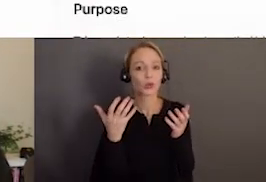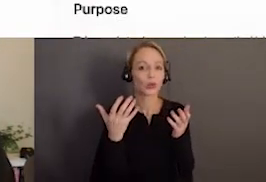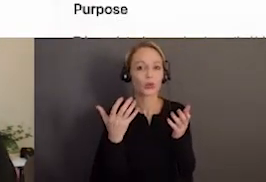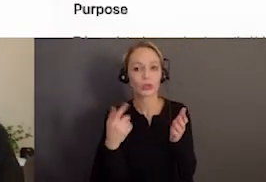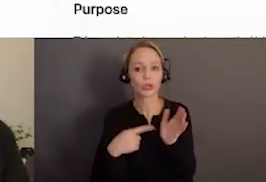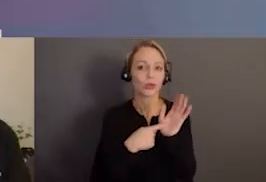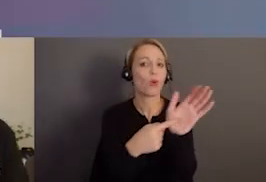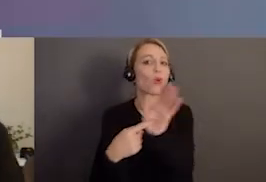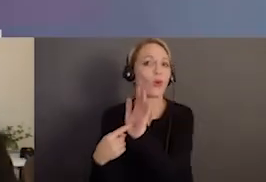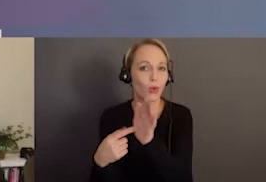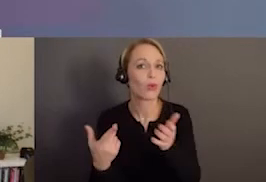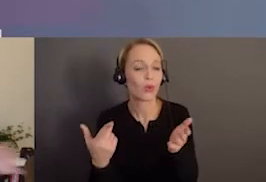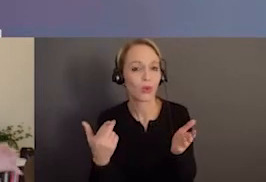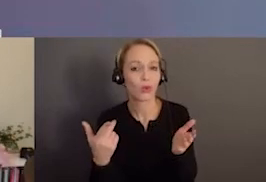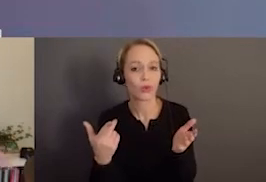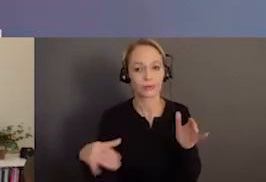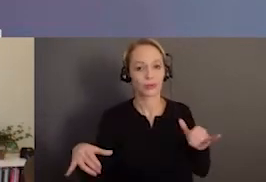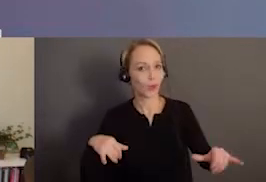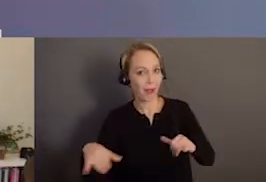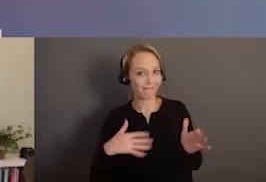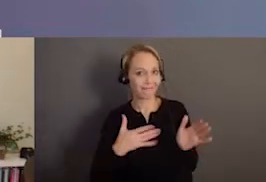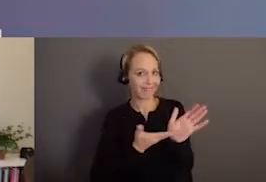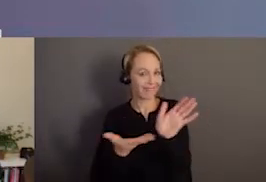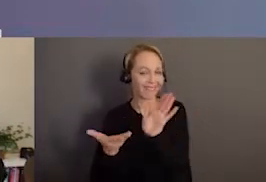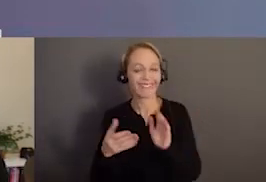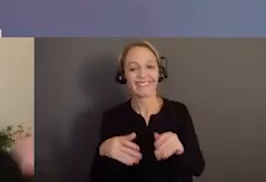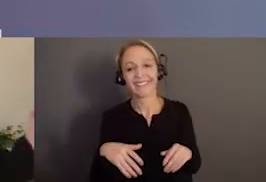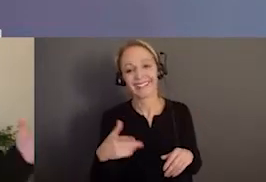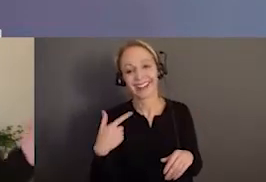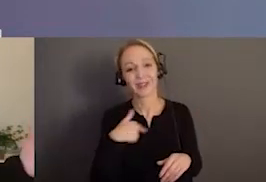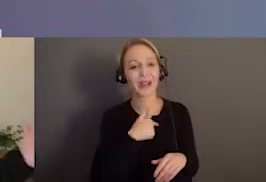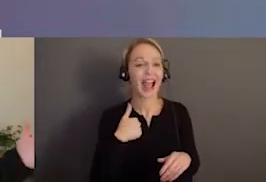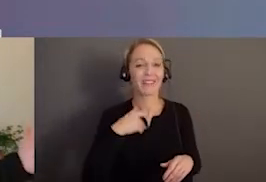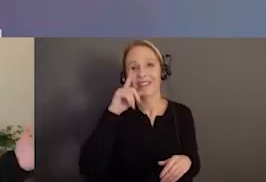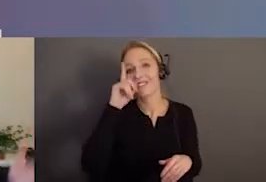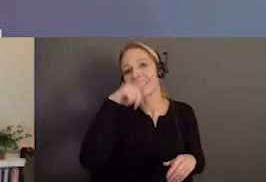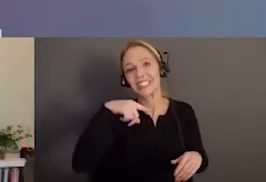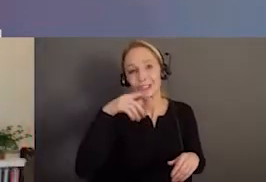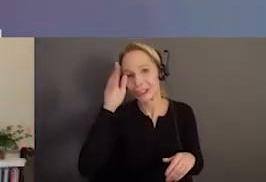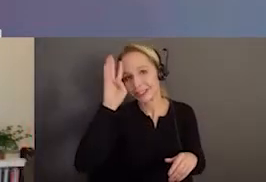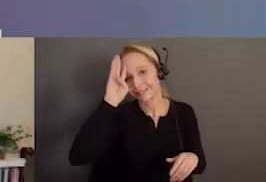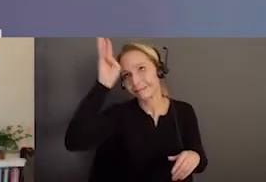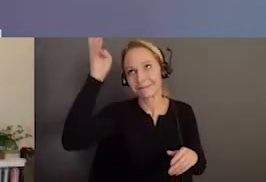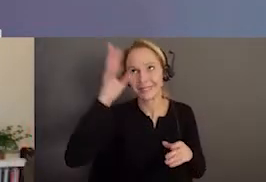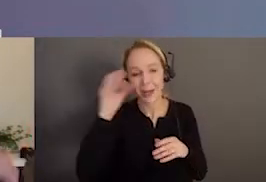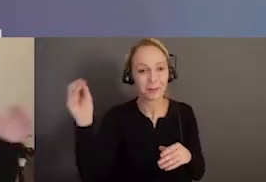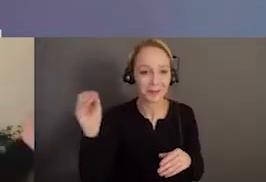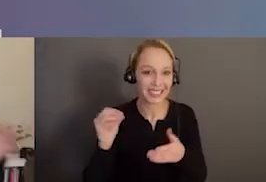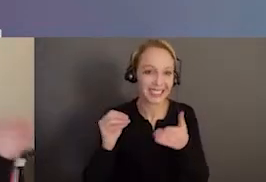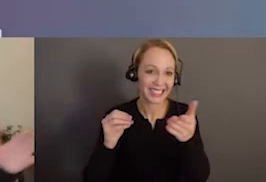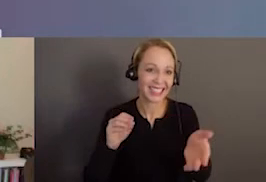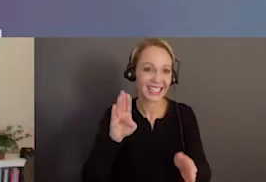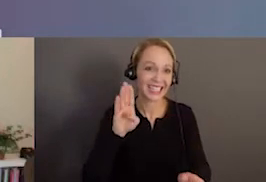SO TO SHOW IT OFF, WE HAVE A FICTITIOUS COMPANY HERE AND